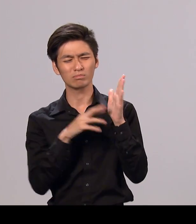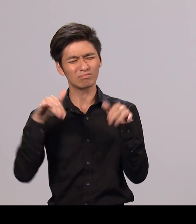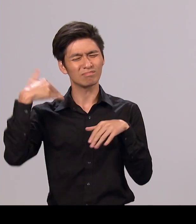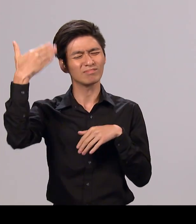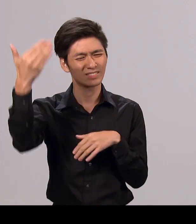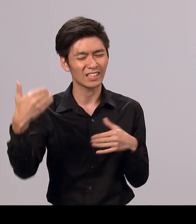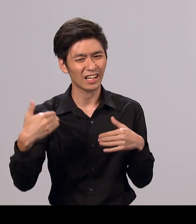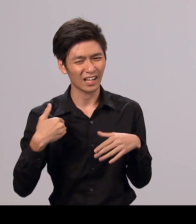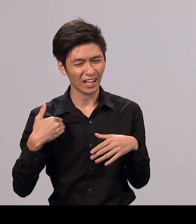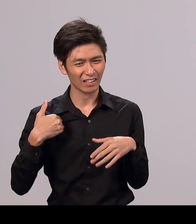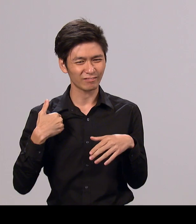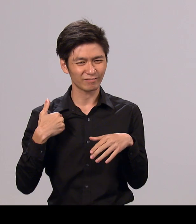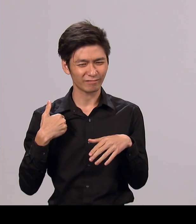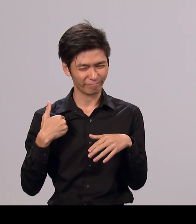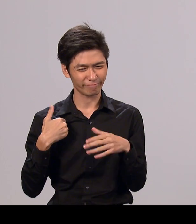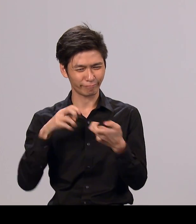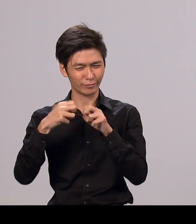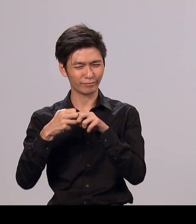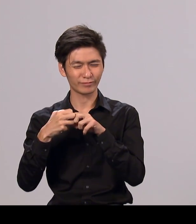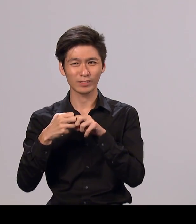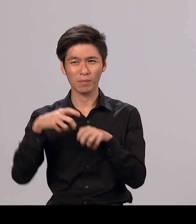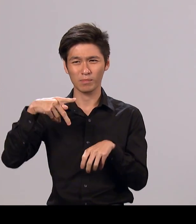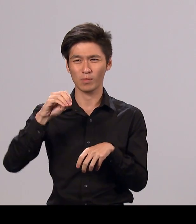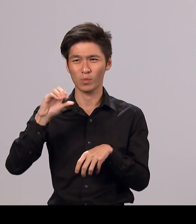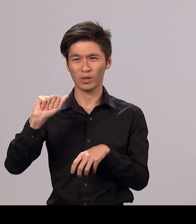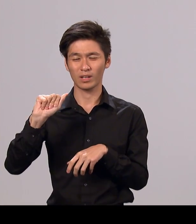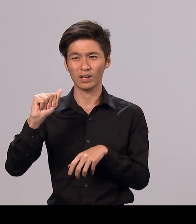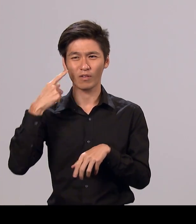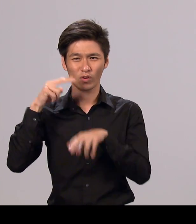over the development charge issue in the Points of Agreement on Railway Land.